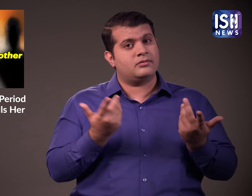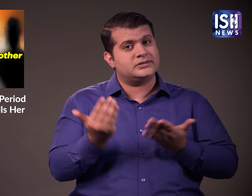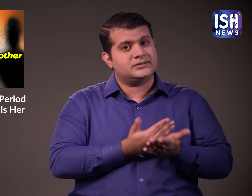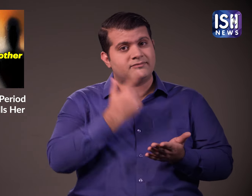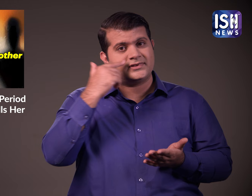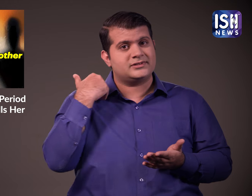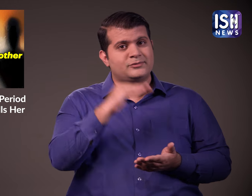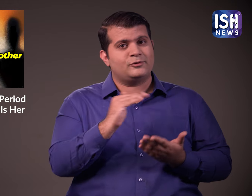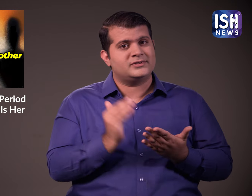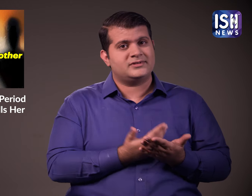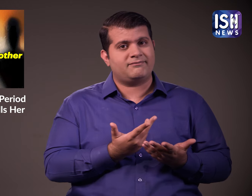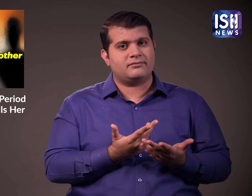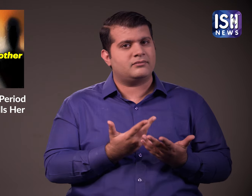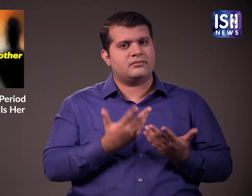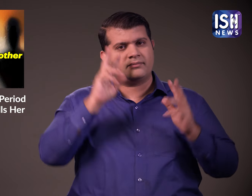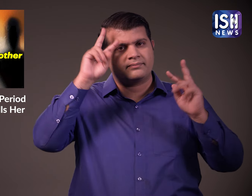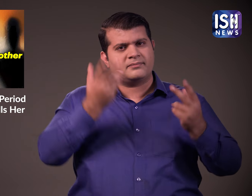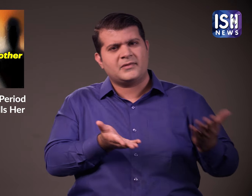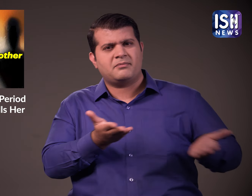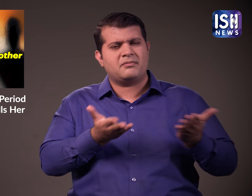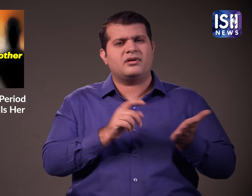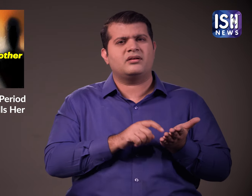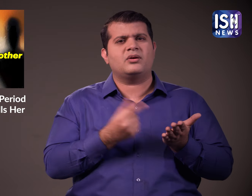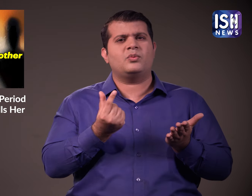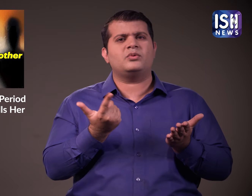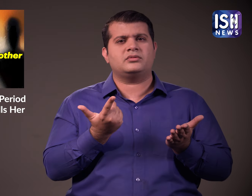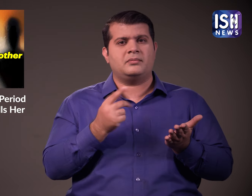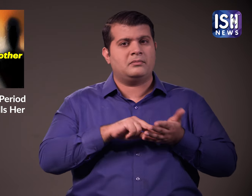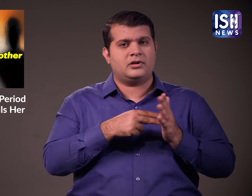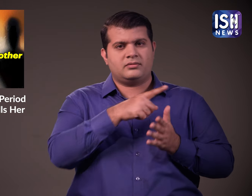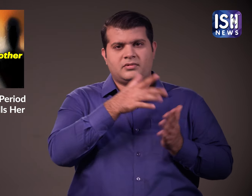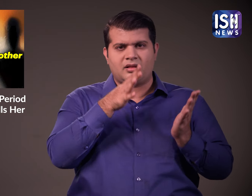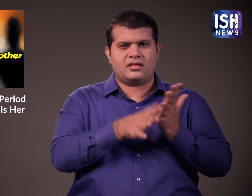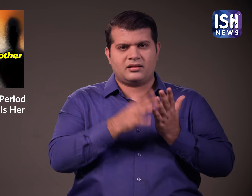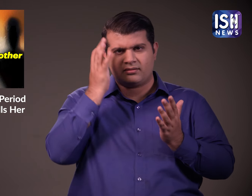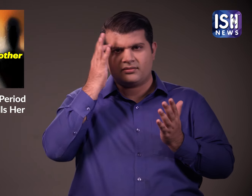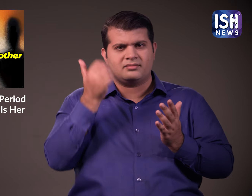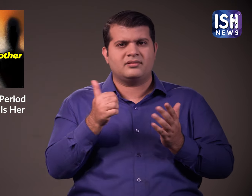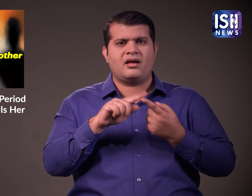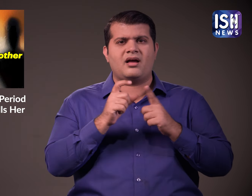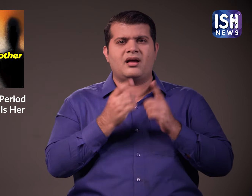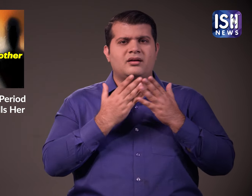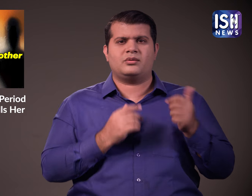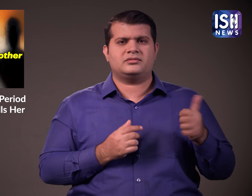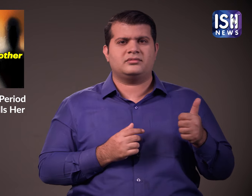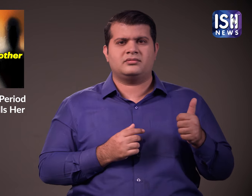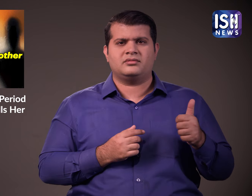The sister would have been safe. Instead he beat her to death. This shows he was an illiterate man.